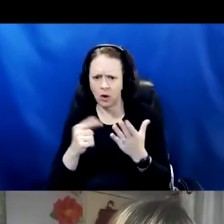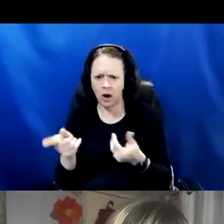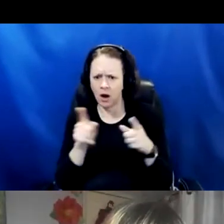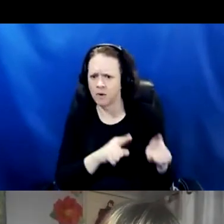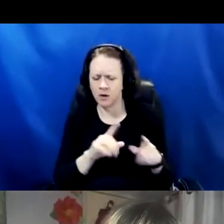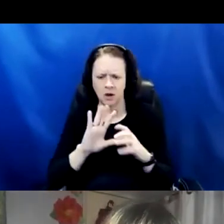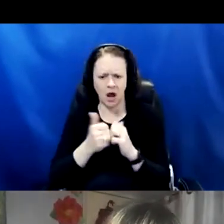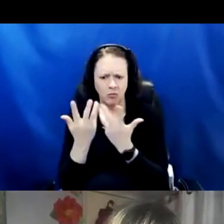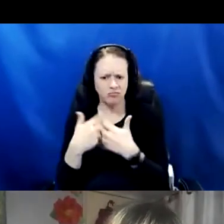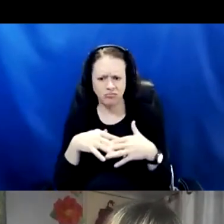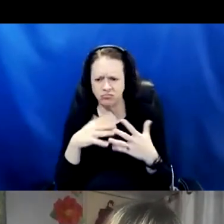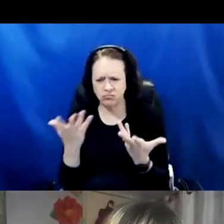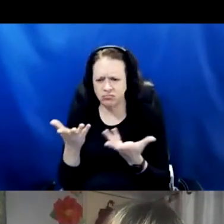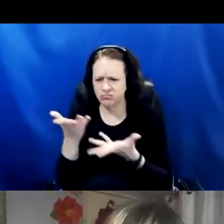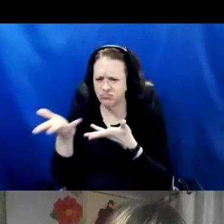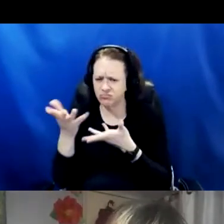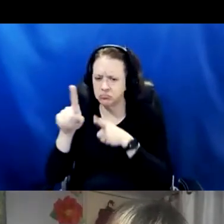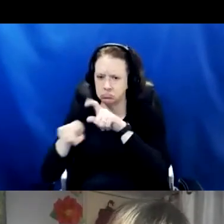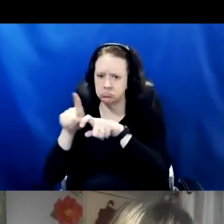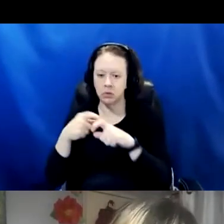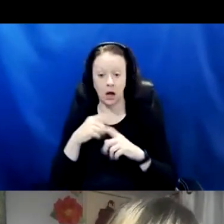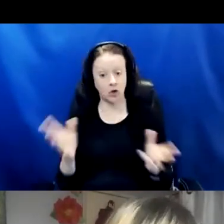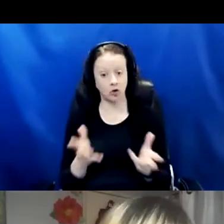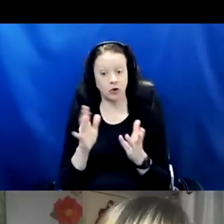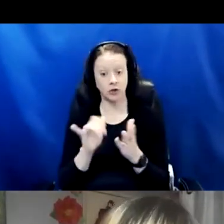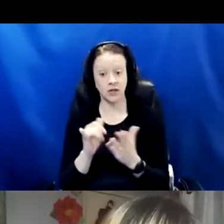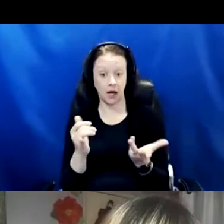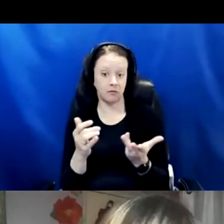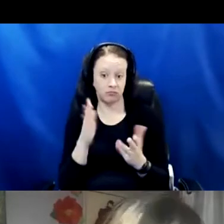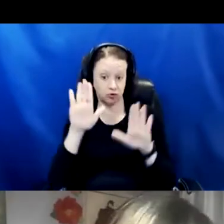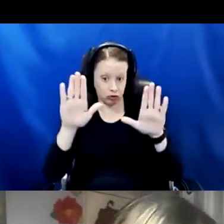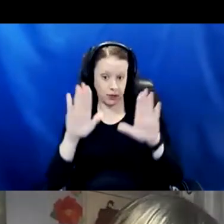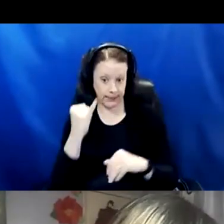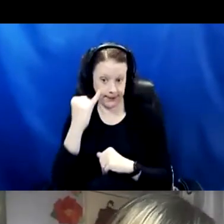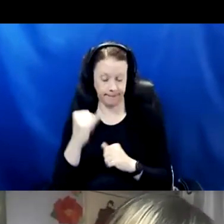I also do encourage that and think that's a great idea. Next slide, please, Claudia.